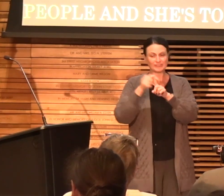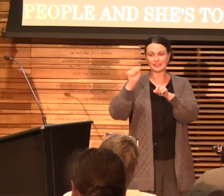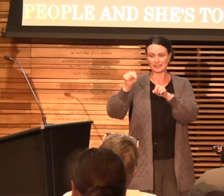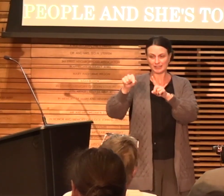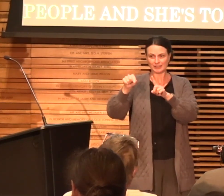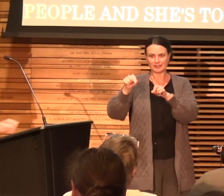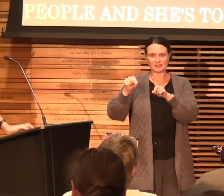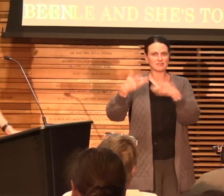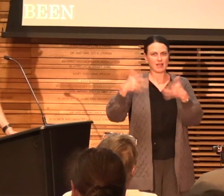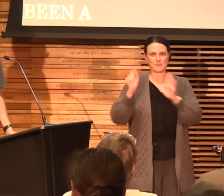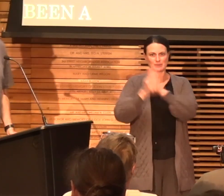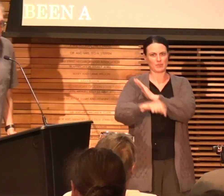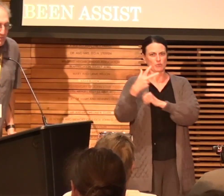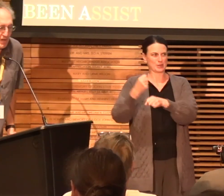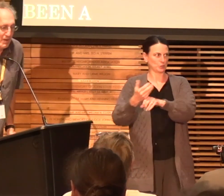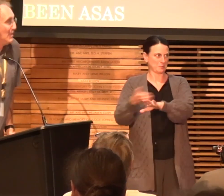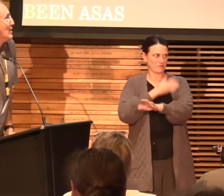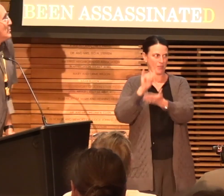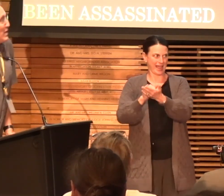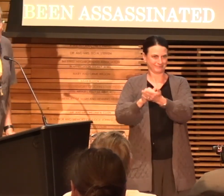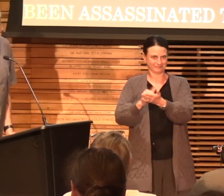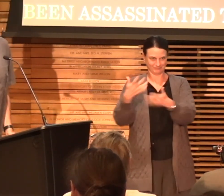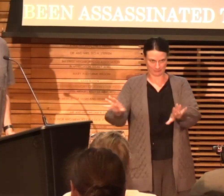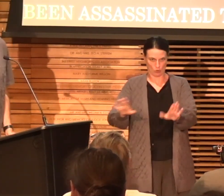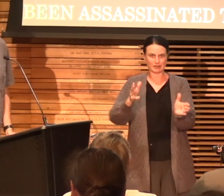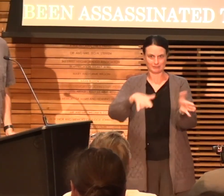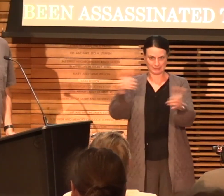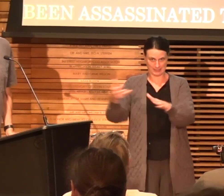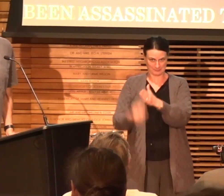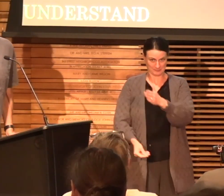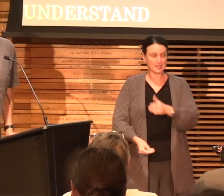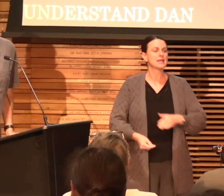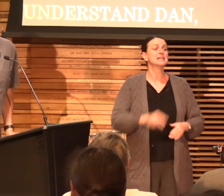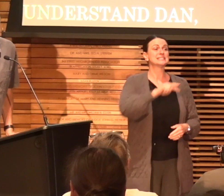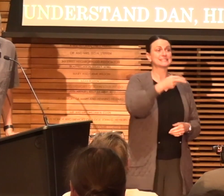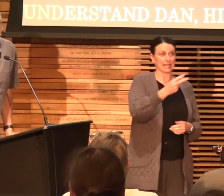had been assassinated three years earlier in India. Manilal Gandhi's his second son.